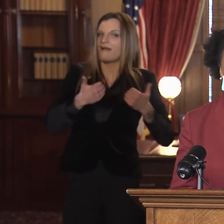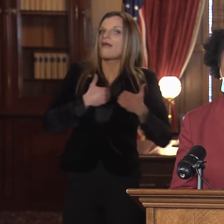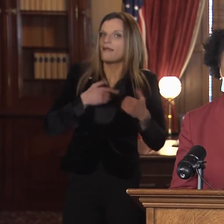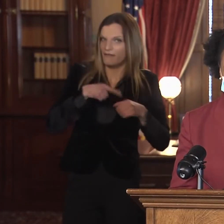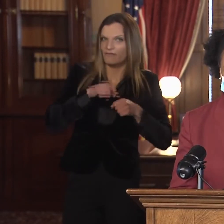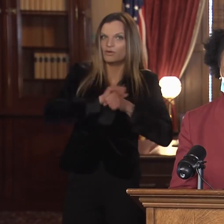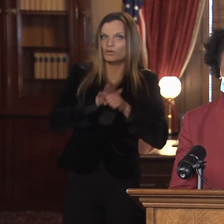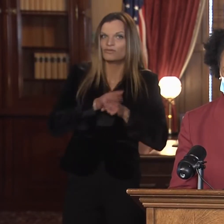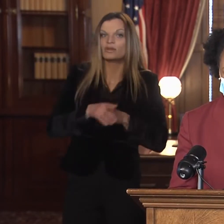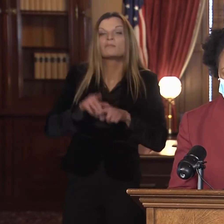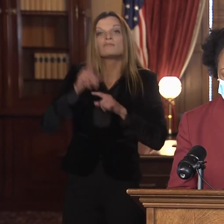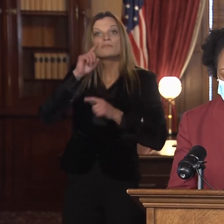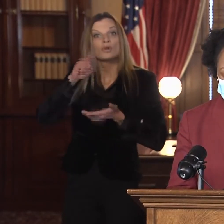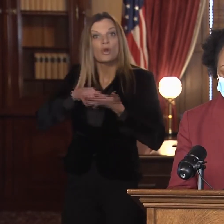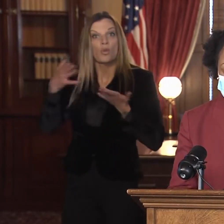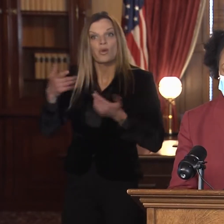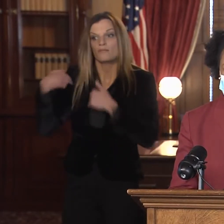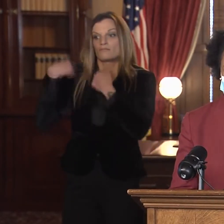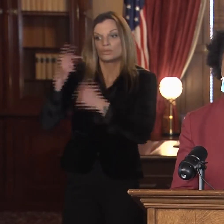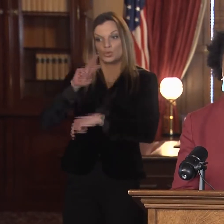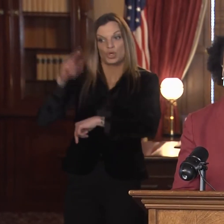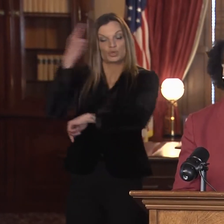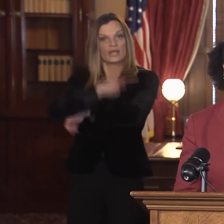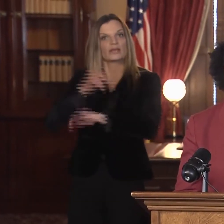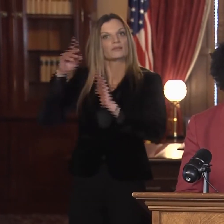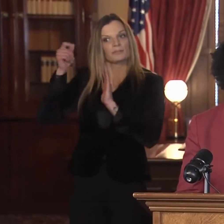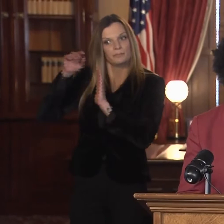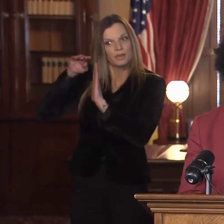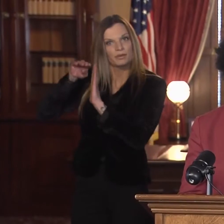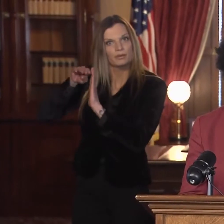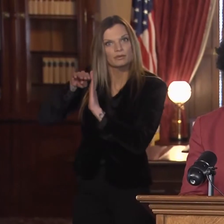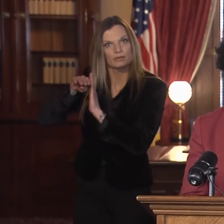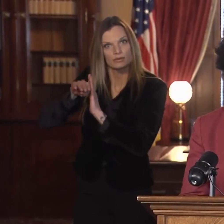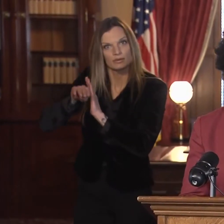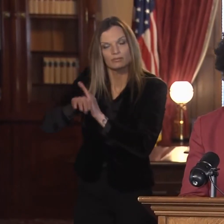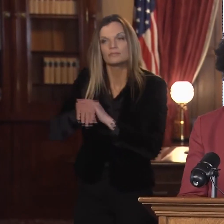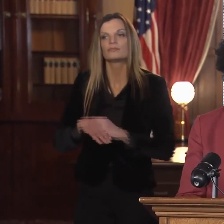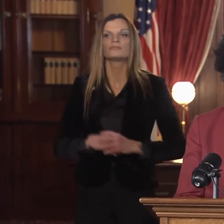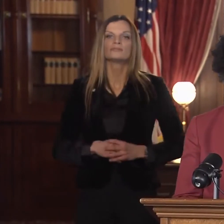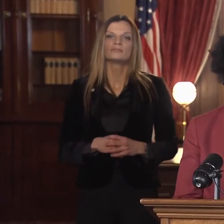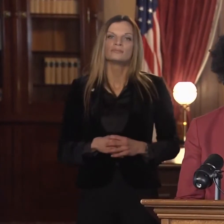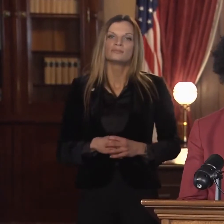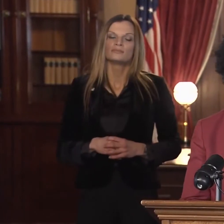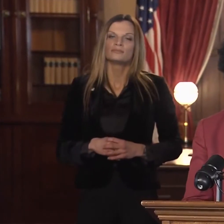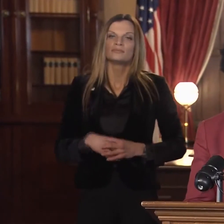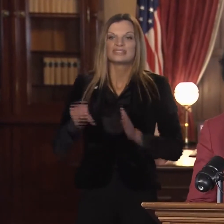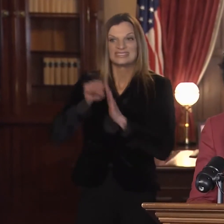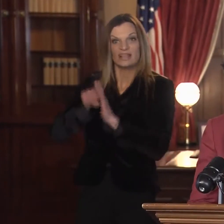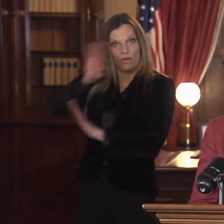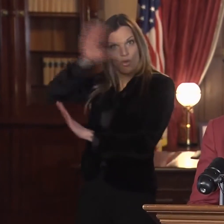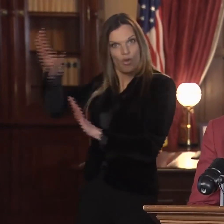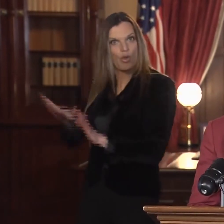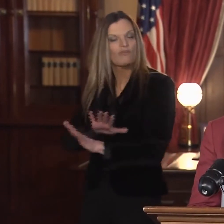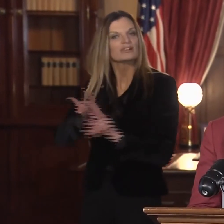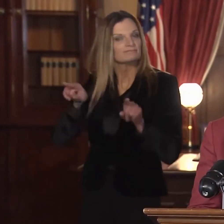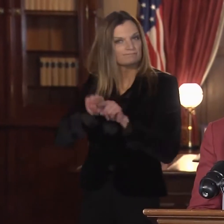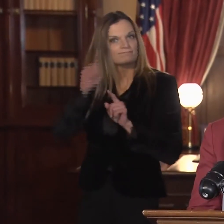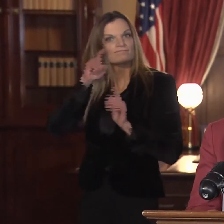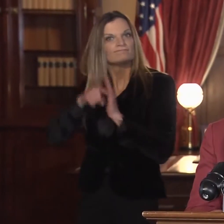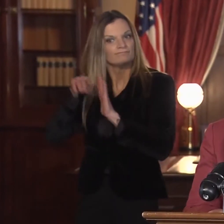KEY METRICS. CASES ARE AT 560 CASES AND TRENDING DOWN FOR THE PAST 22 DAYS.